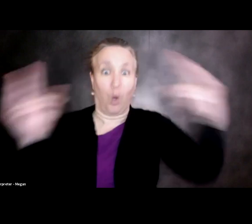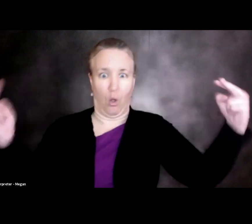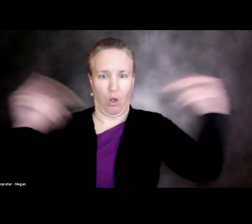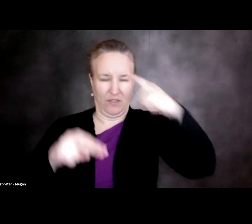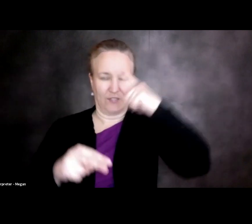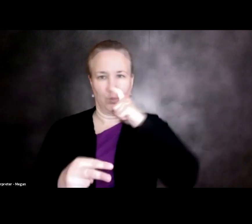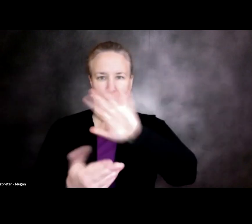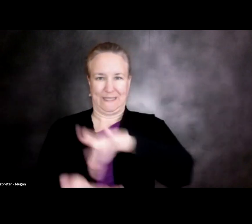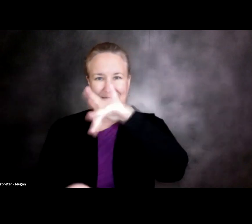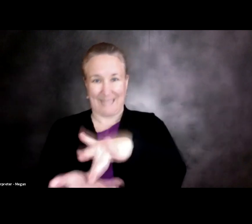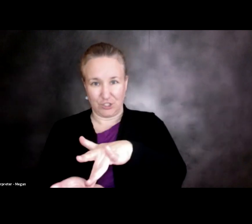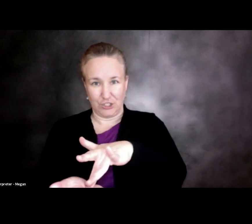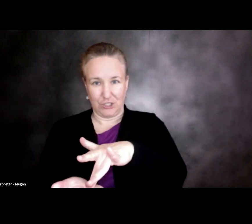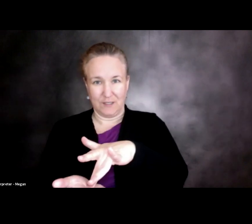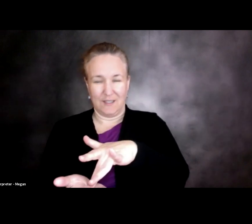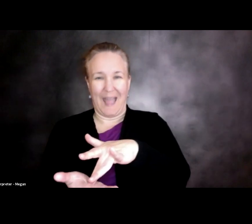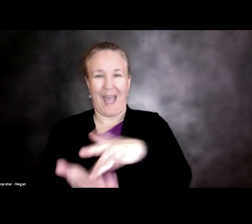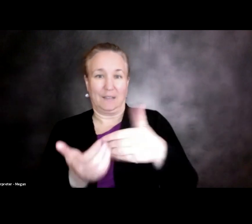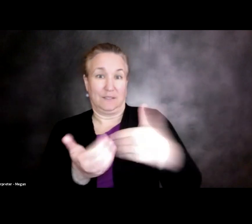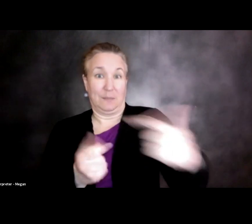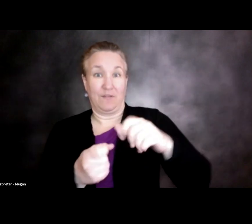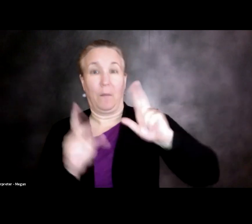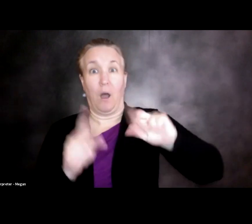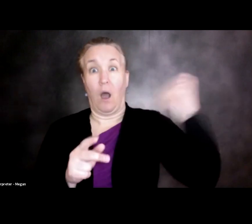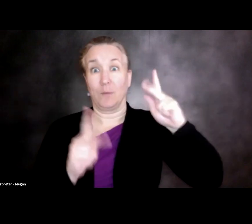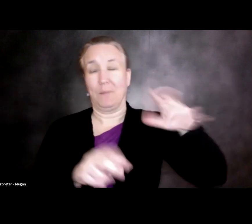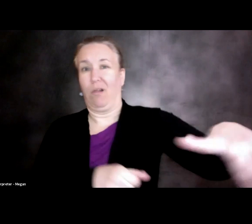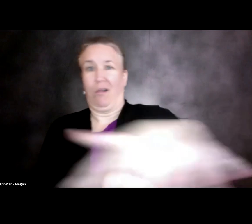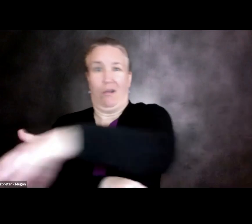periphery binaries is one things kids can't do,